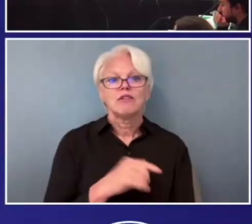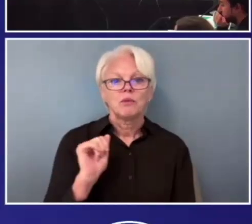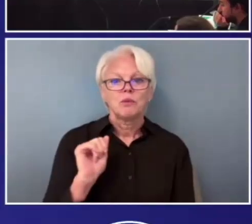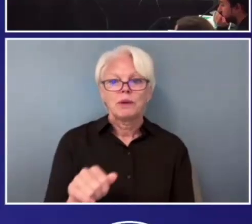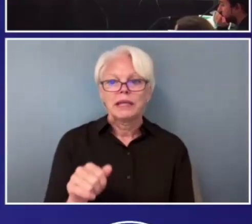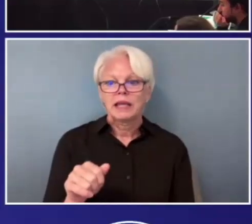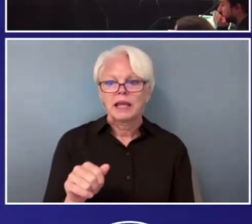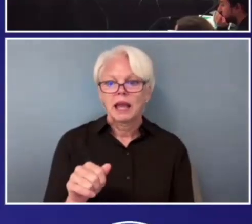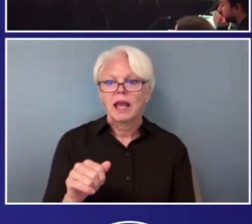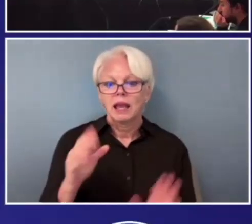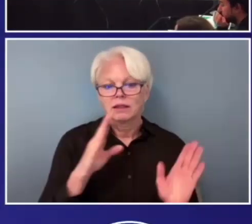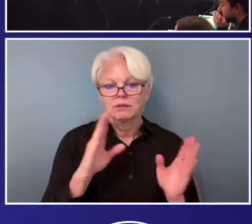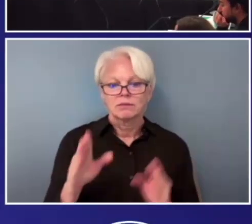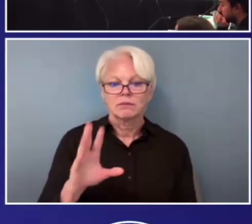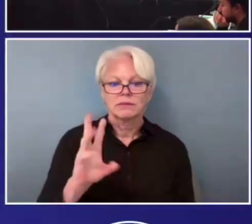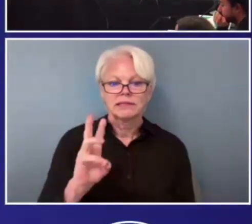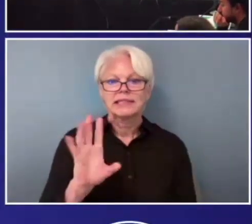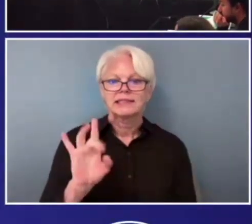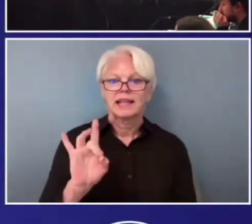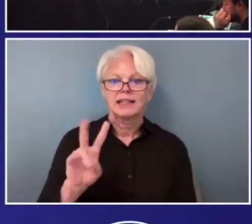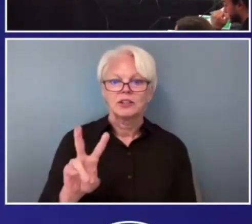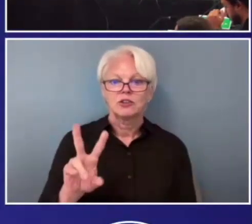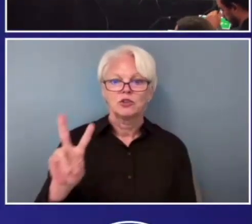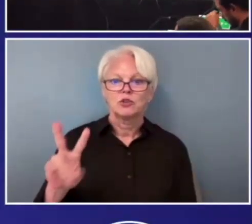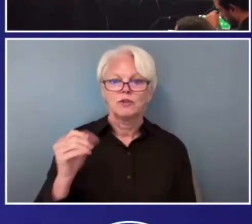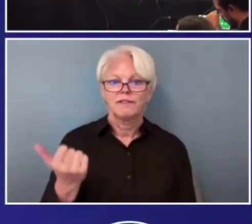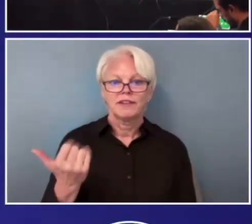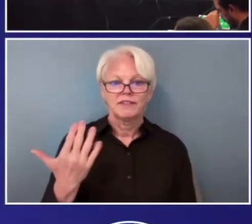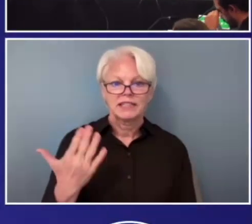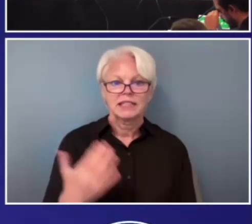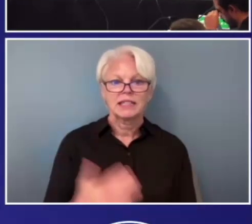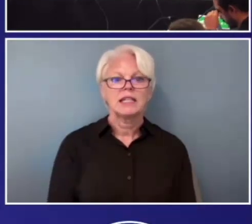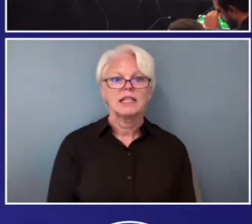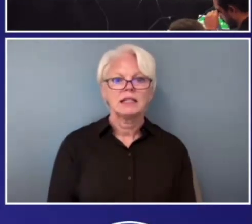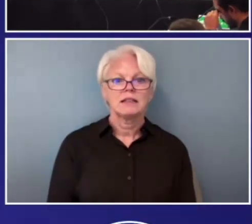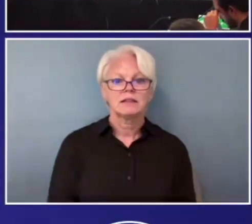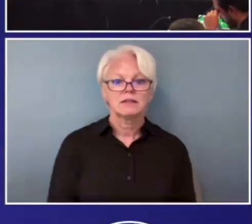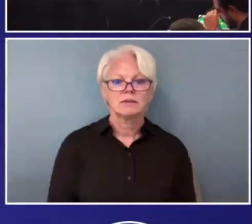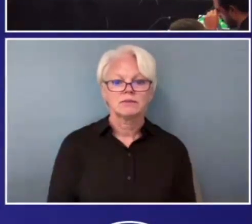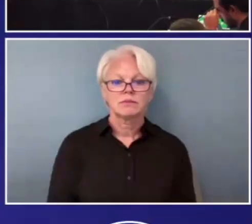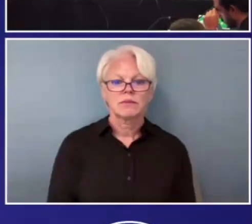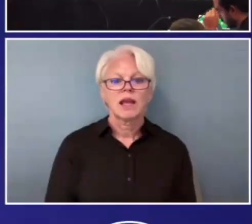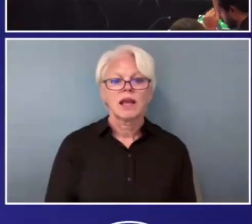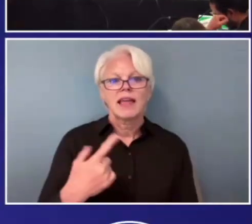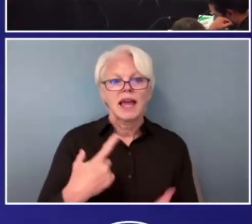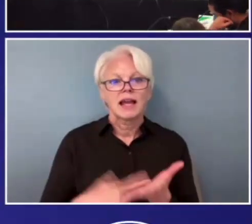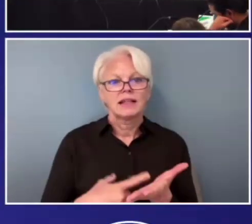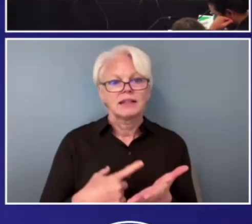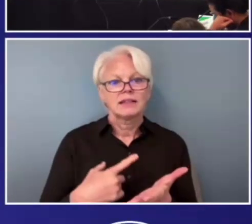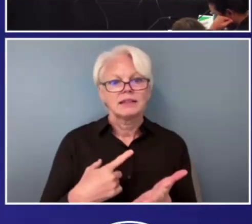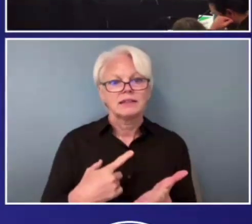682.215. That is discussion draft Income